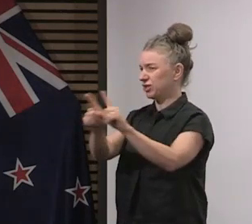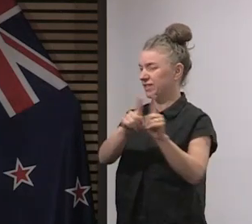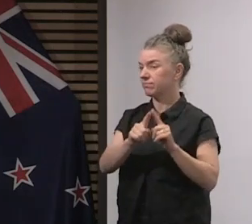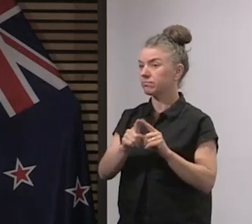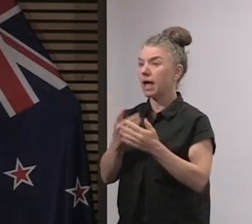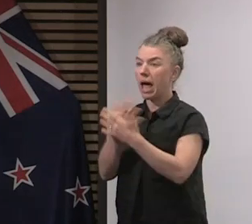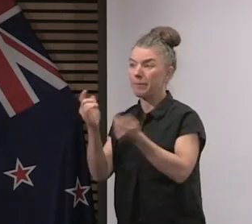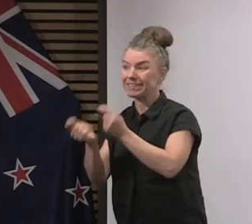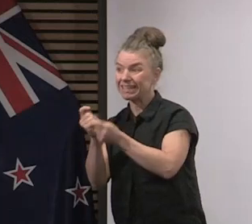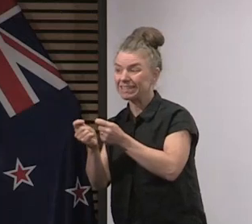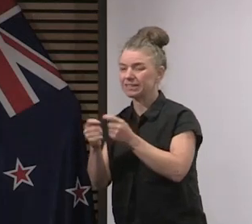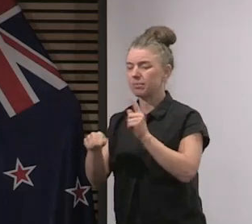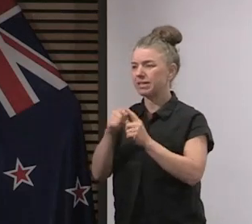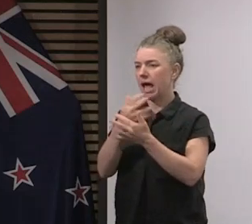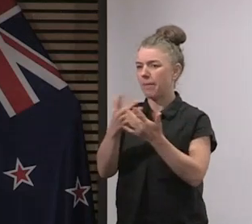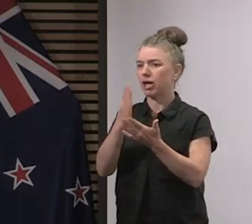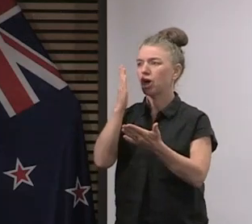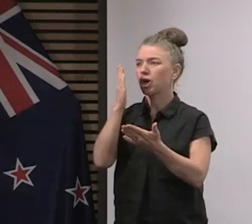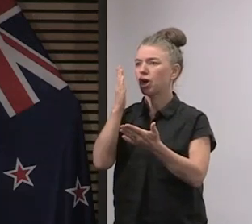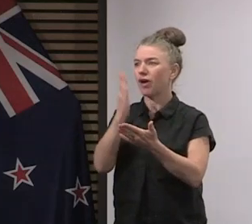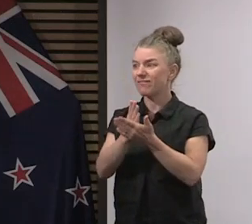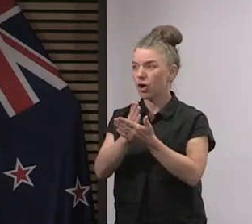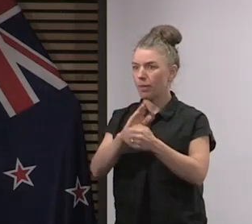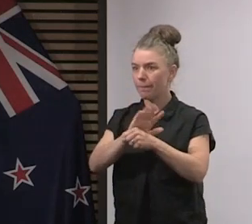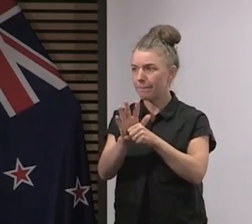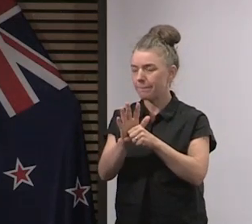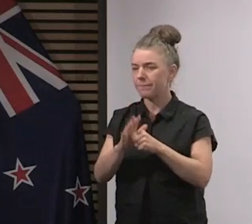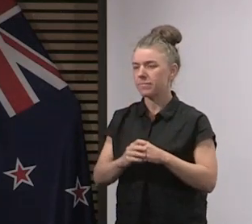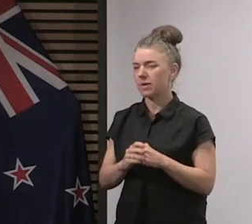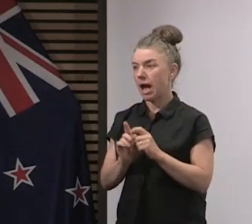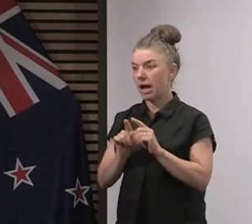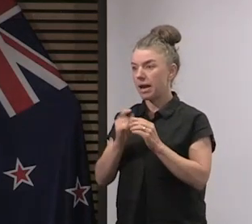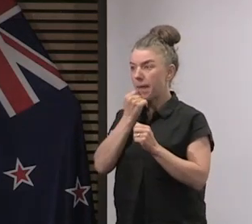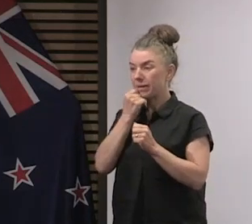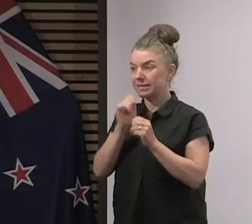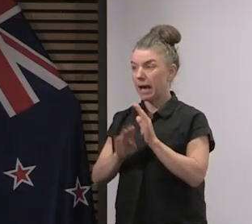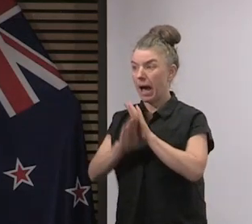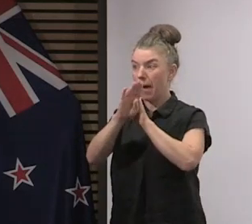Government around moving from level 4 to level 3 is not just the number of tests but the